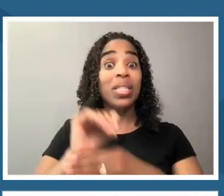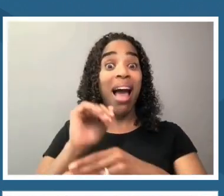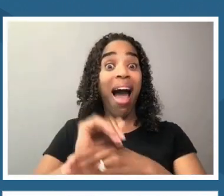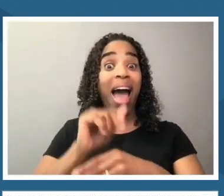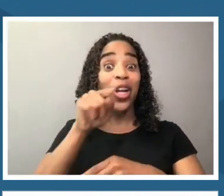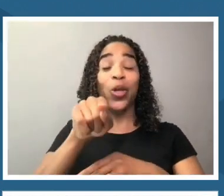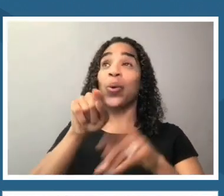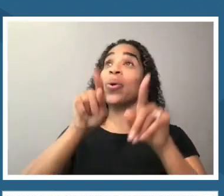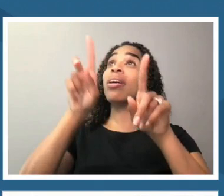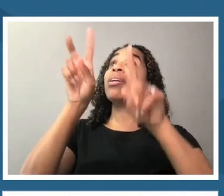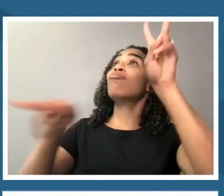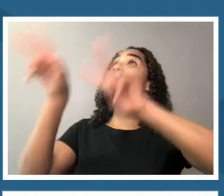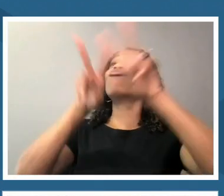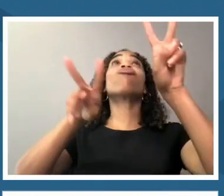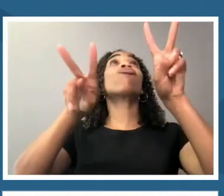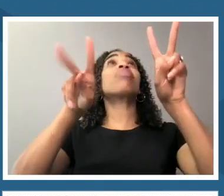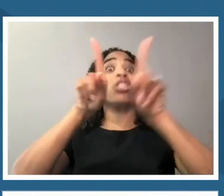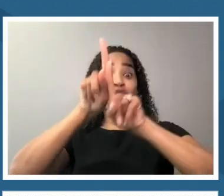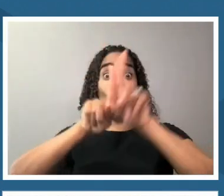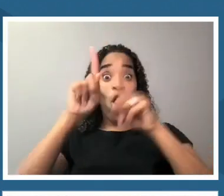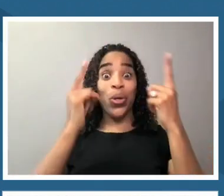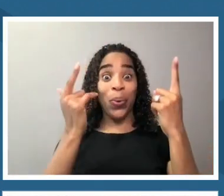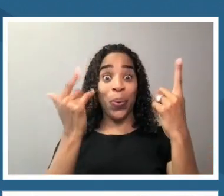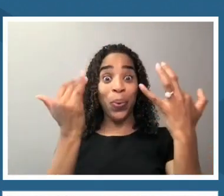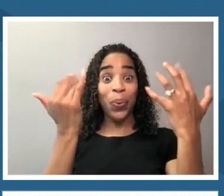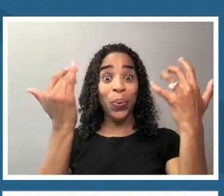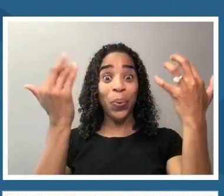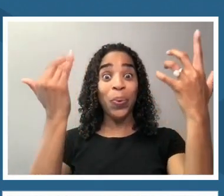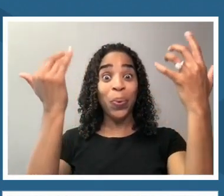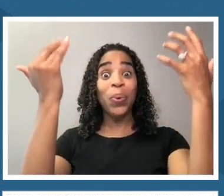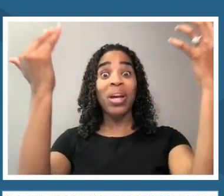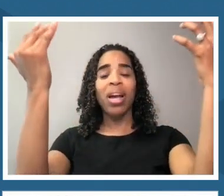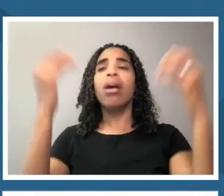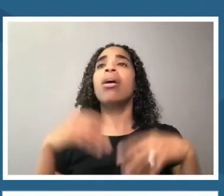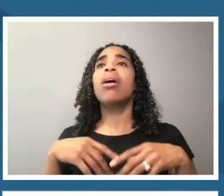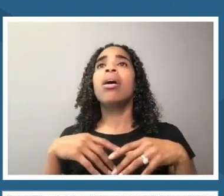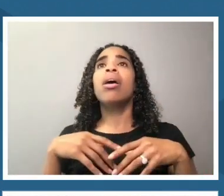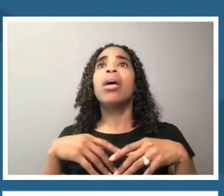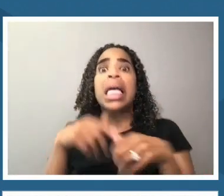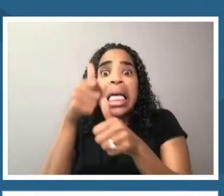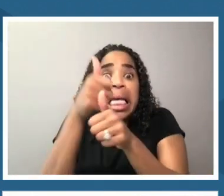star you see